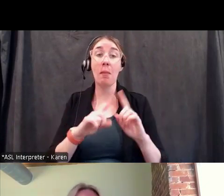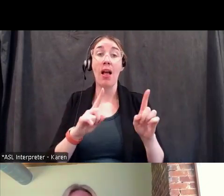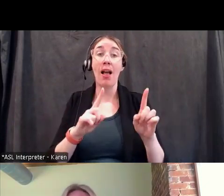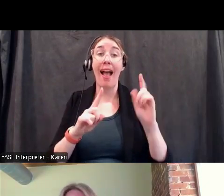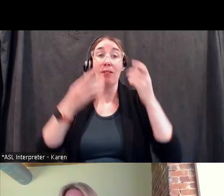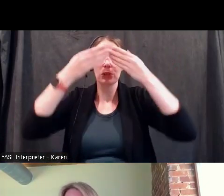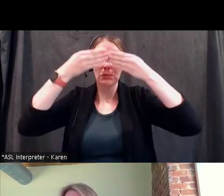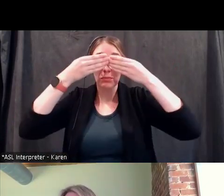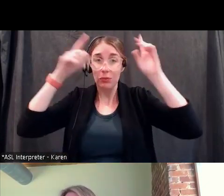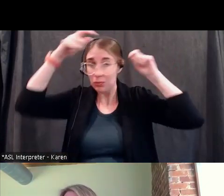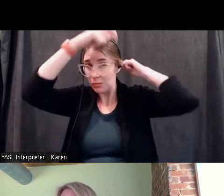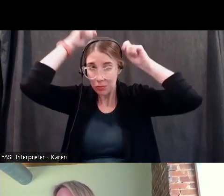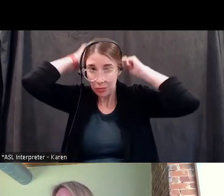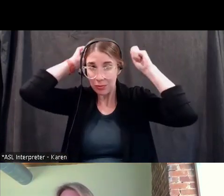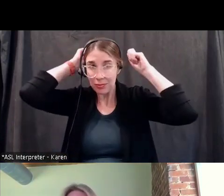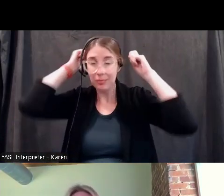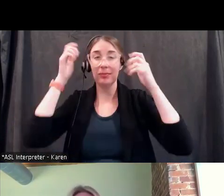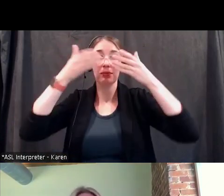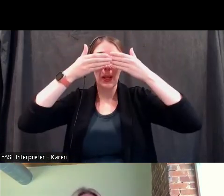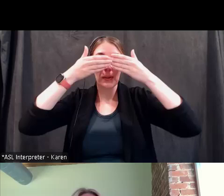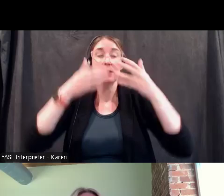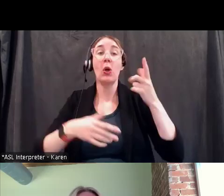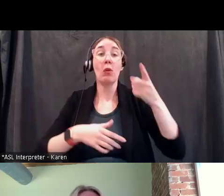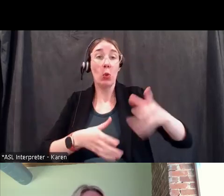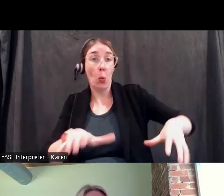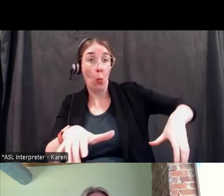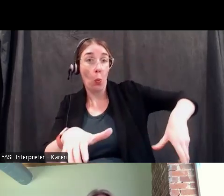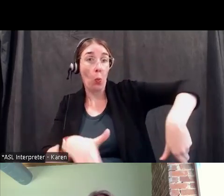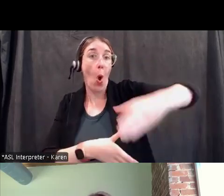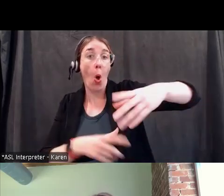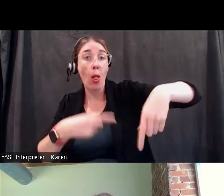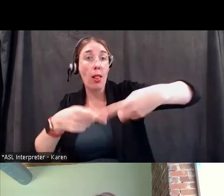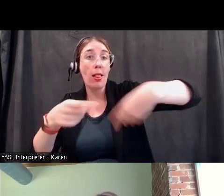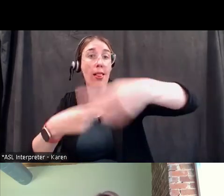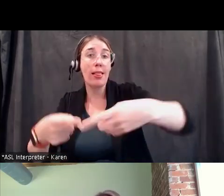except if you were the person rolling the ball, so that was really fun, you have to listen to